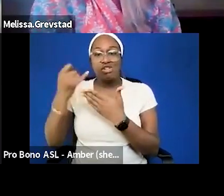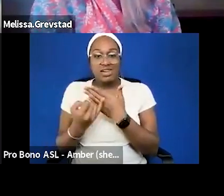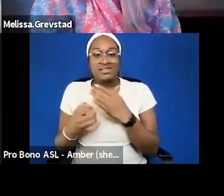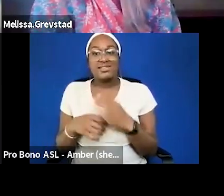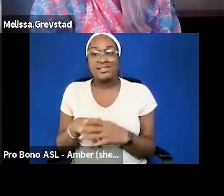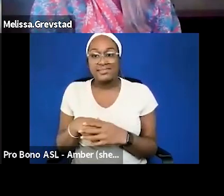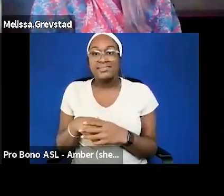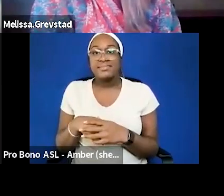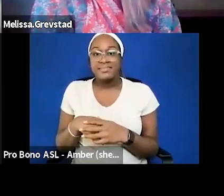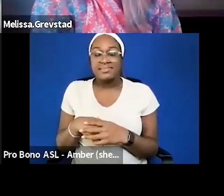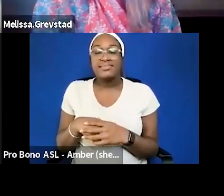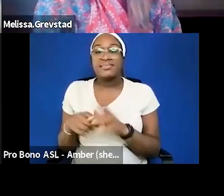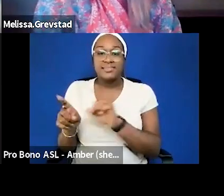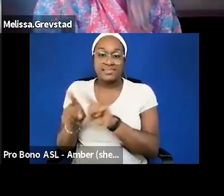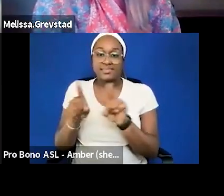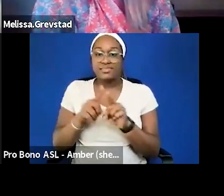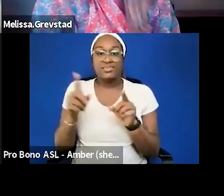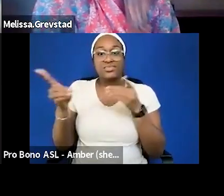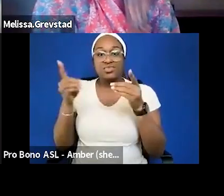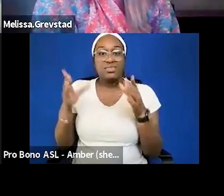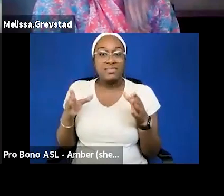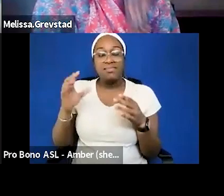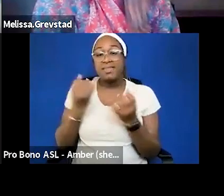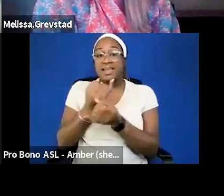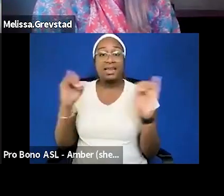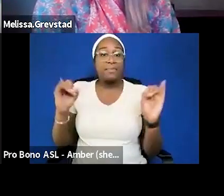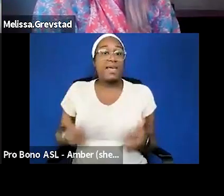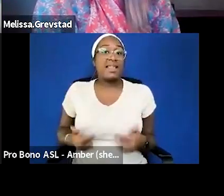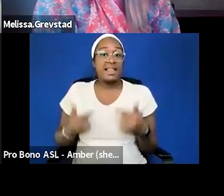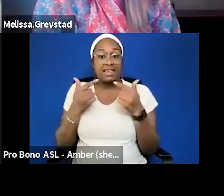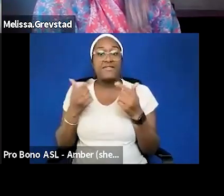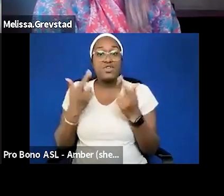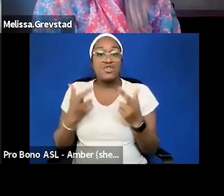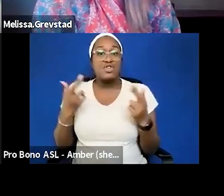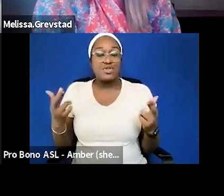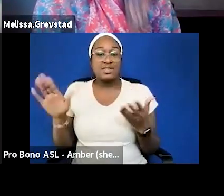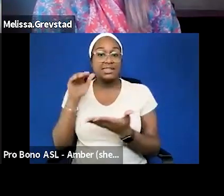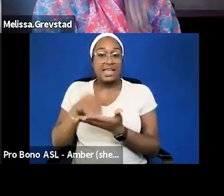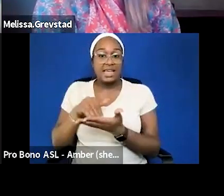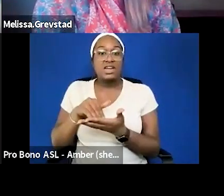well as the director of Independent Living Resource Center, San Francisco, the legal director there.